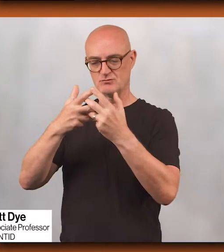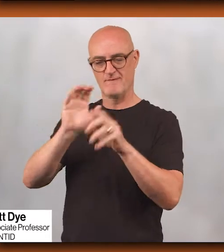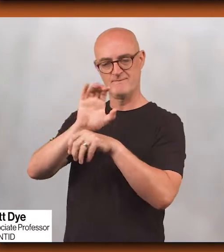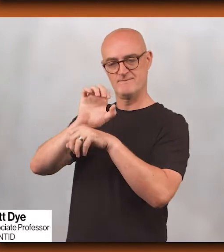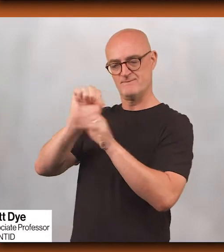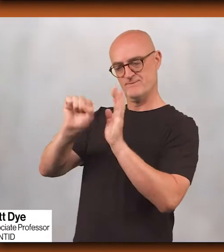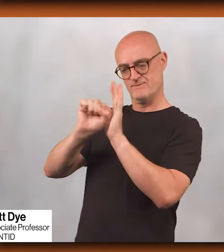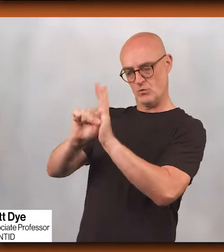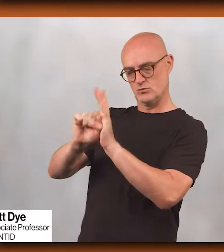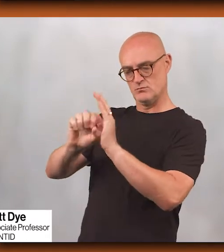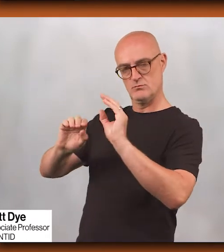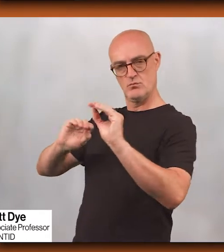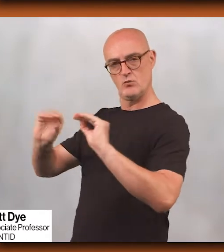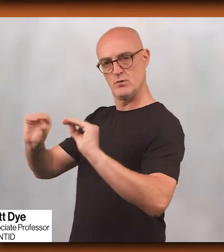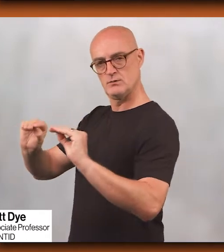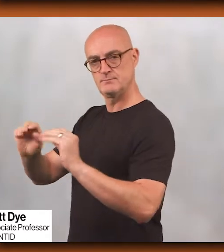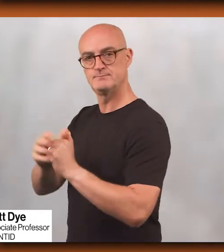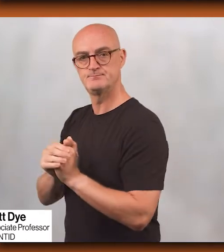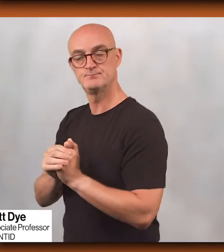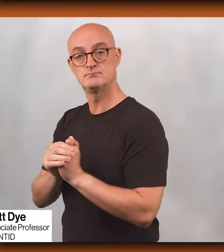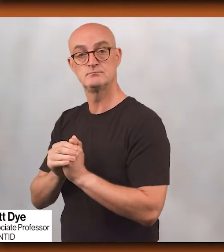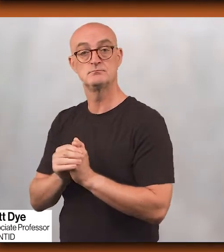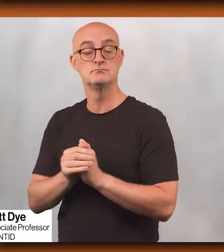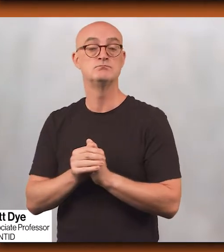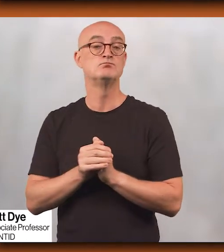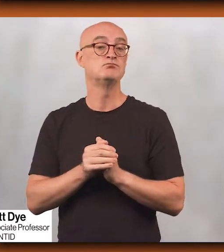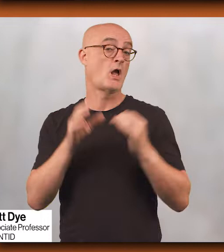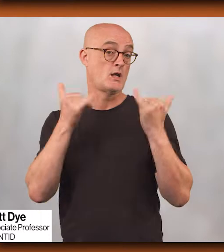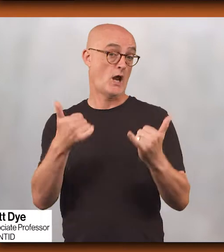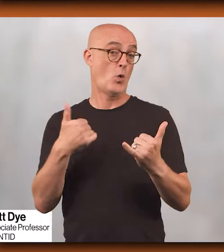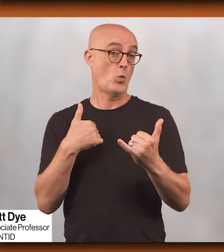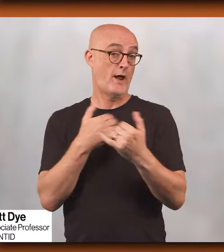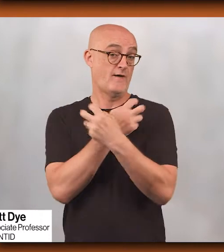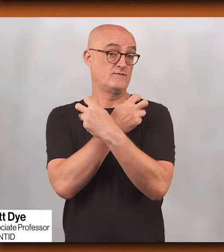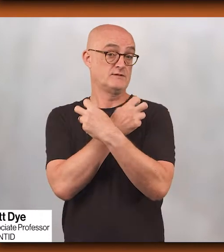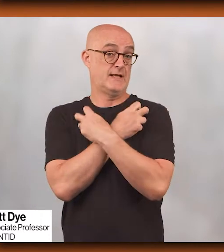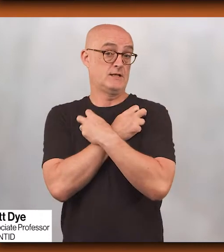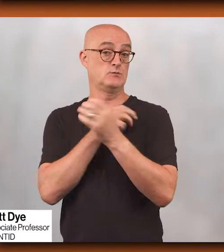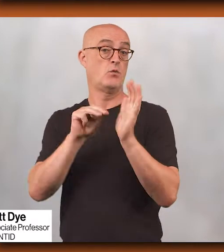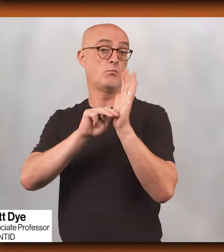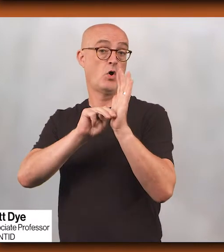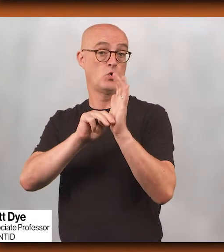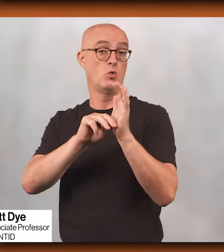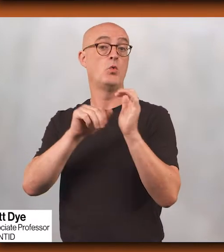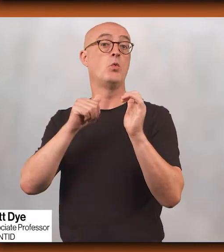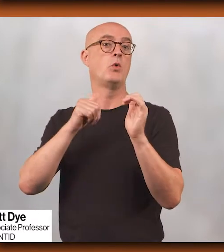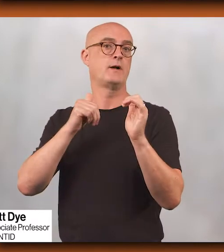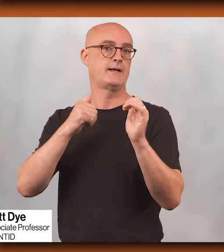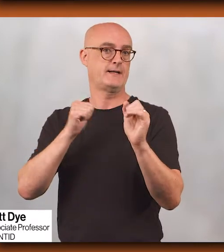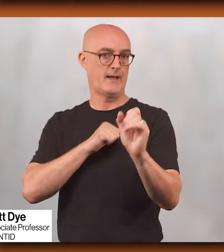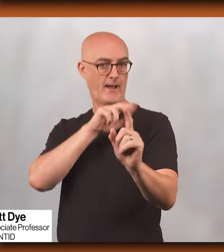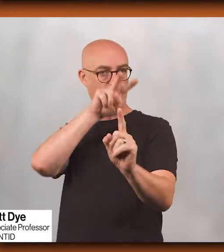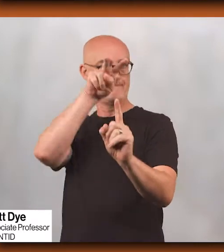Once we have our skeleton, we then fit masses to it, and then we solve for velocities